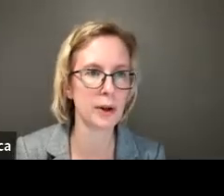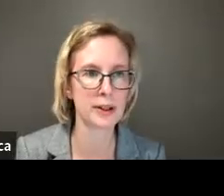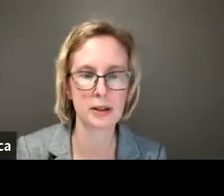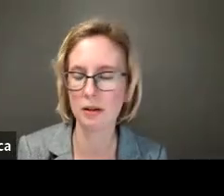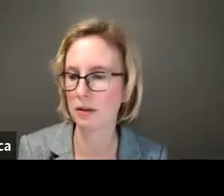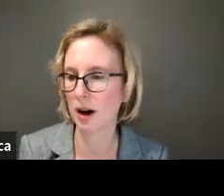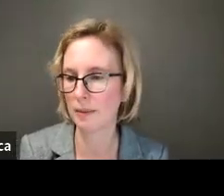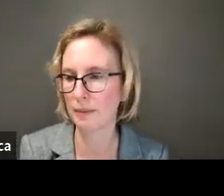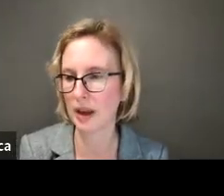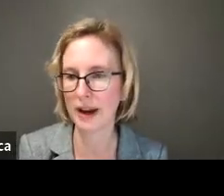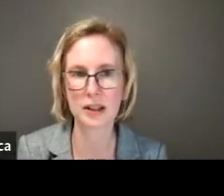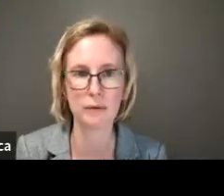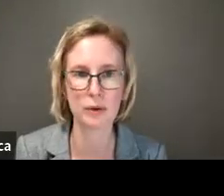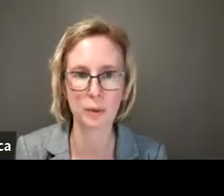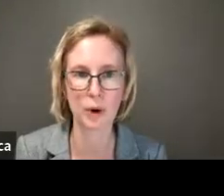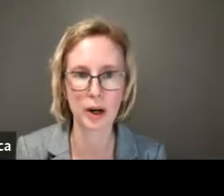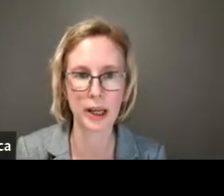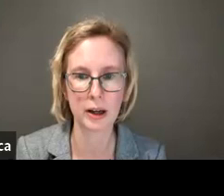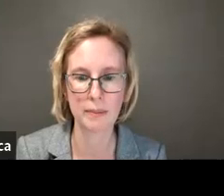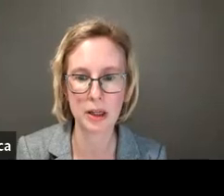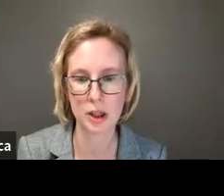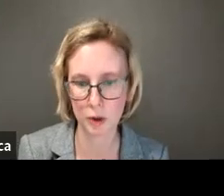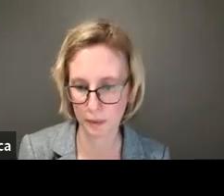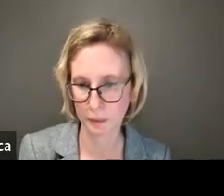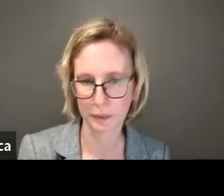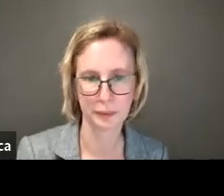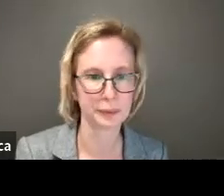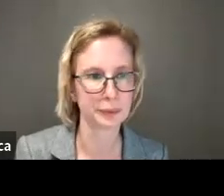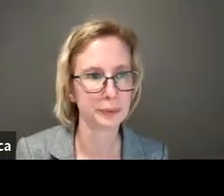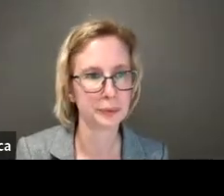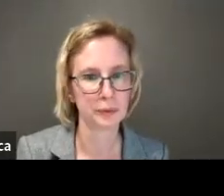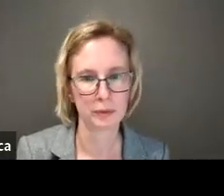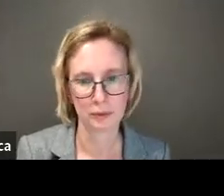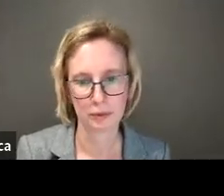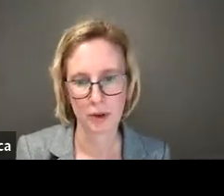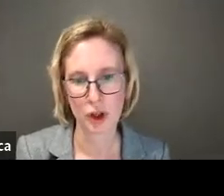wants to invest in folks that were already committed to. So